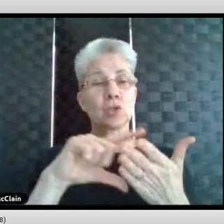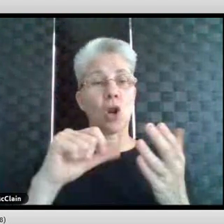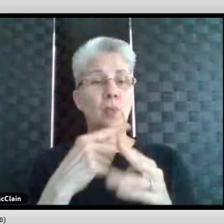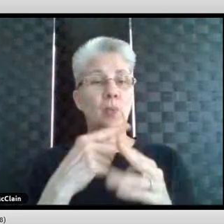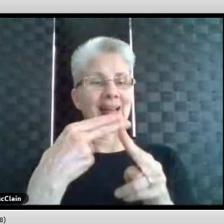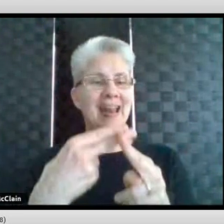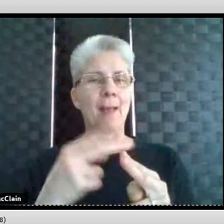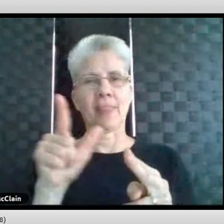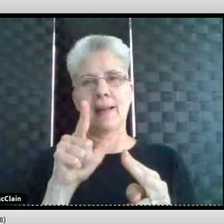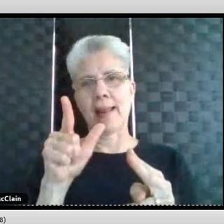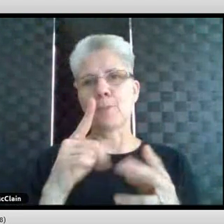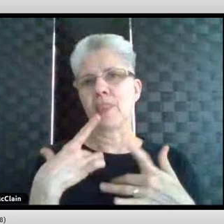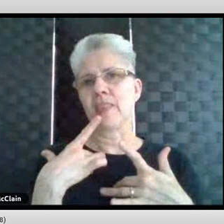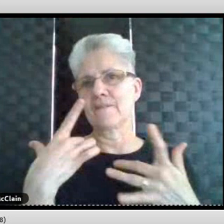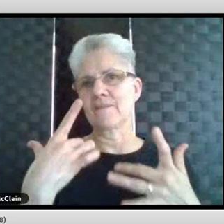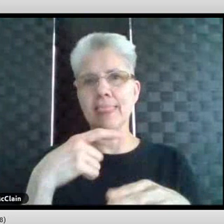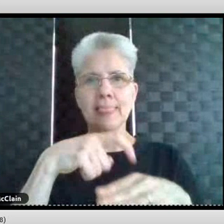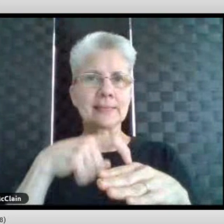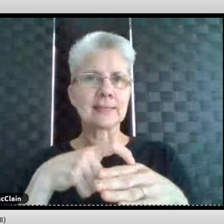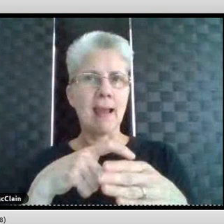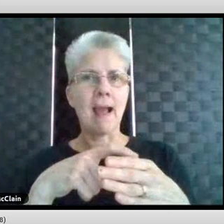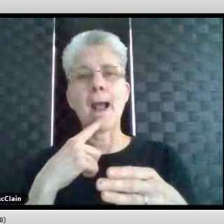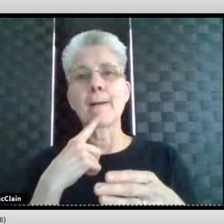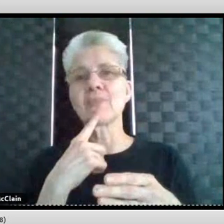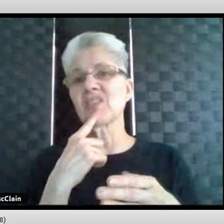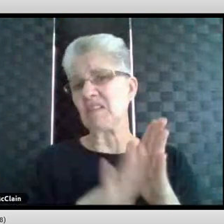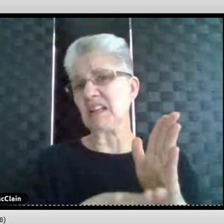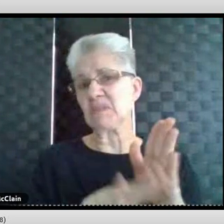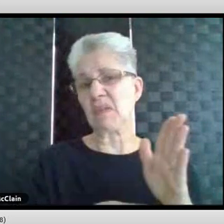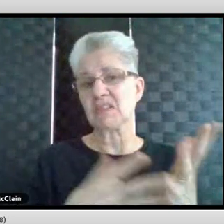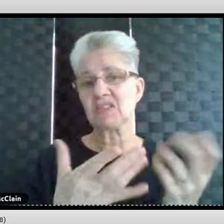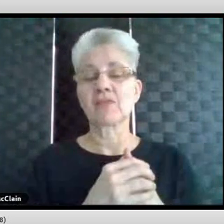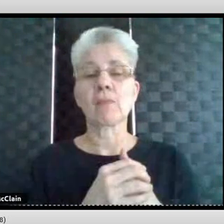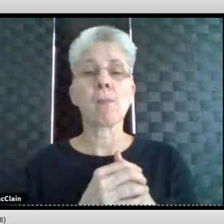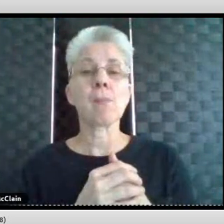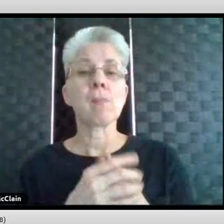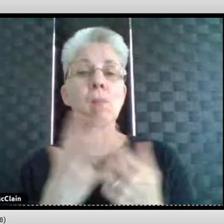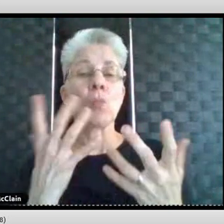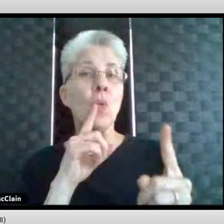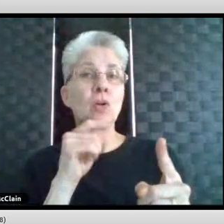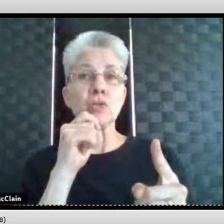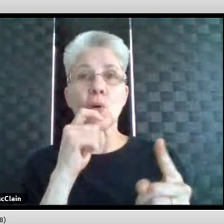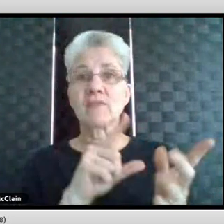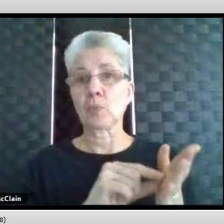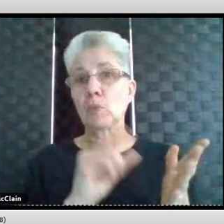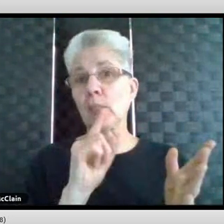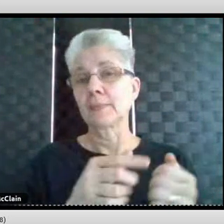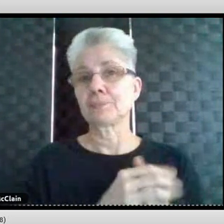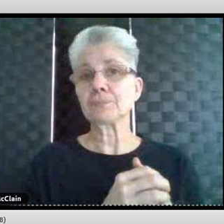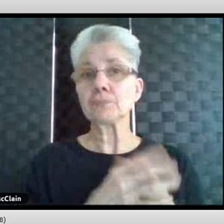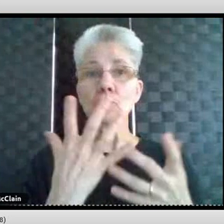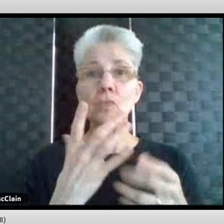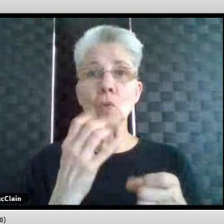and the event and the time. They're fairly inexpensive. If you want to order it, you don't even have to print them. If you want to get -- maybe your friends of your library